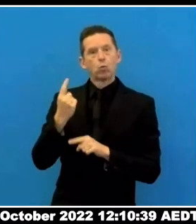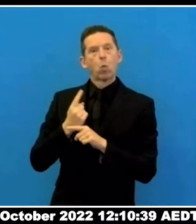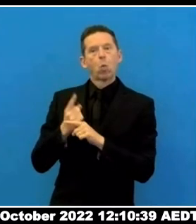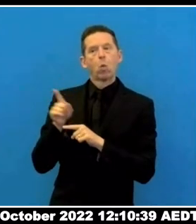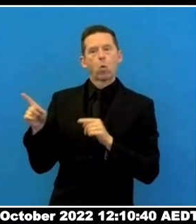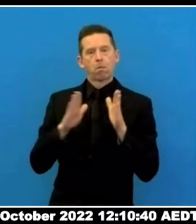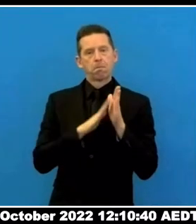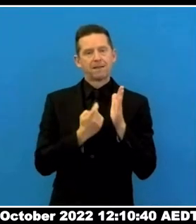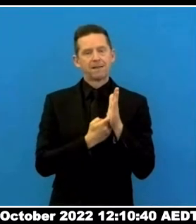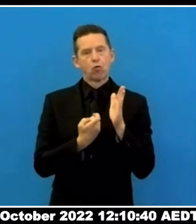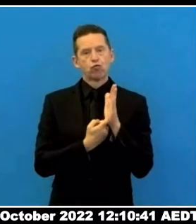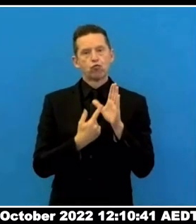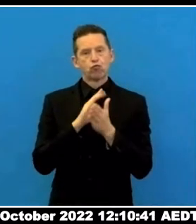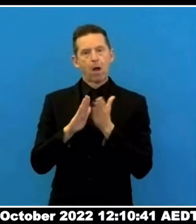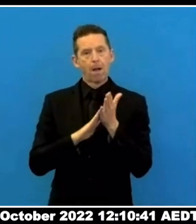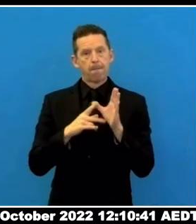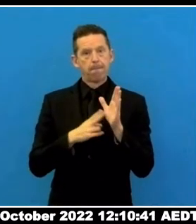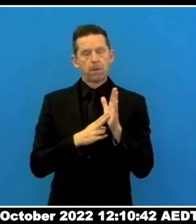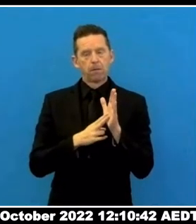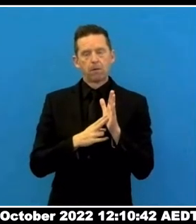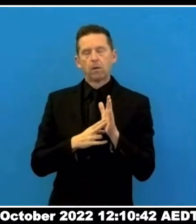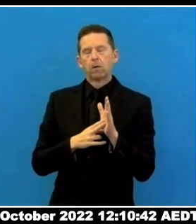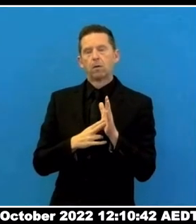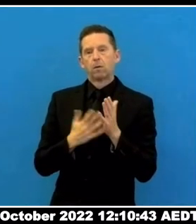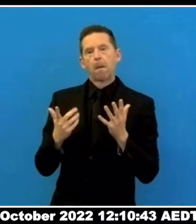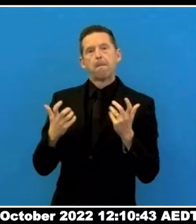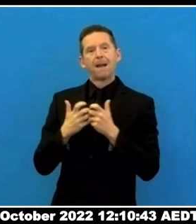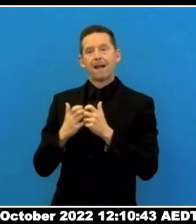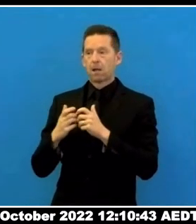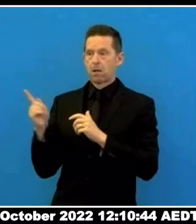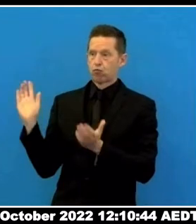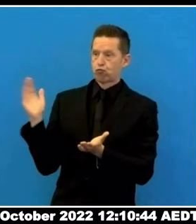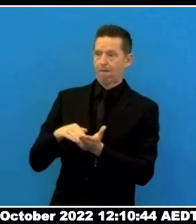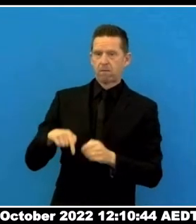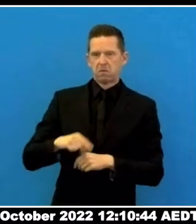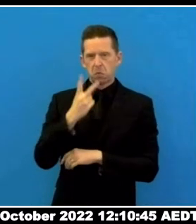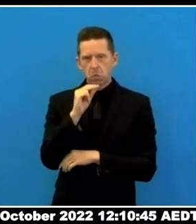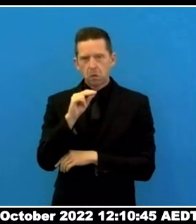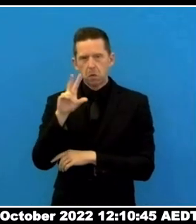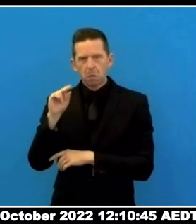So, many of them arrived, you know, 2012, 2013, or prior to that time,